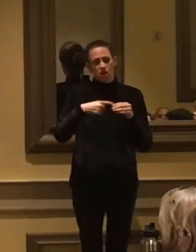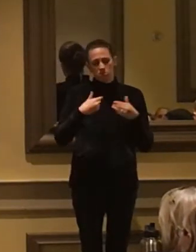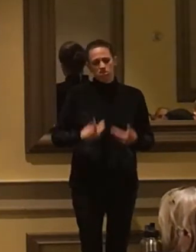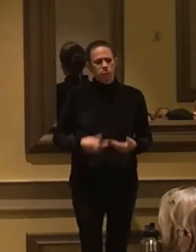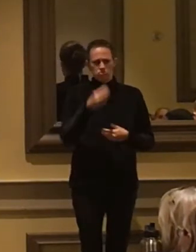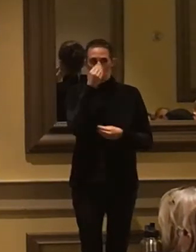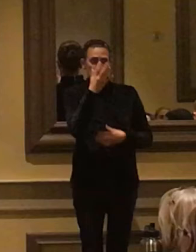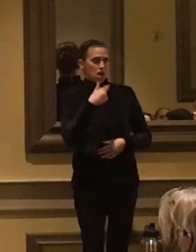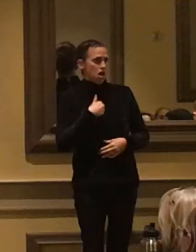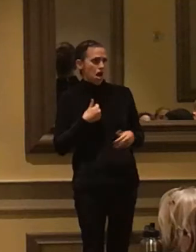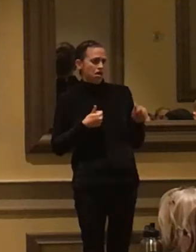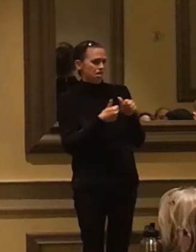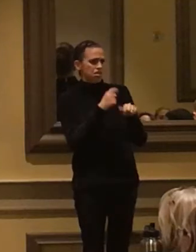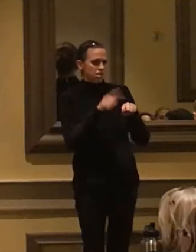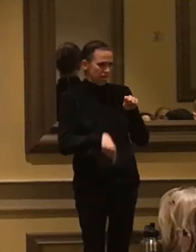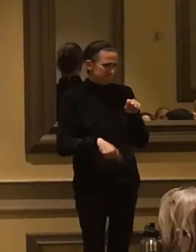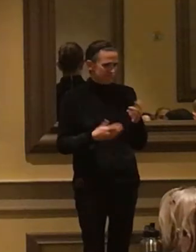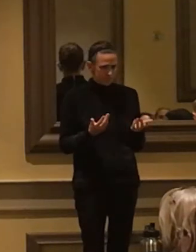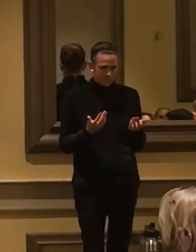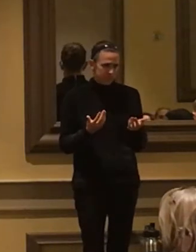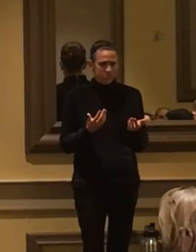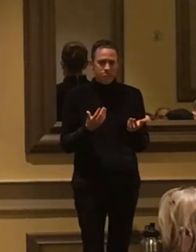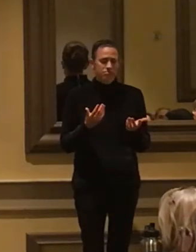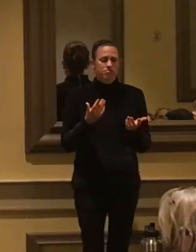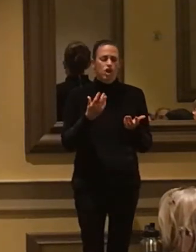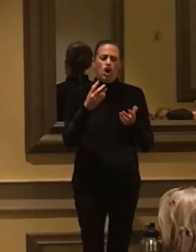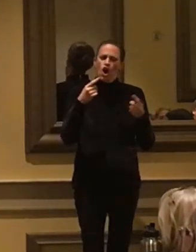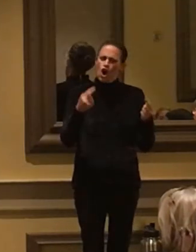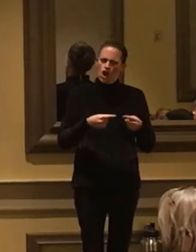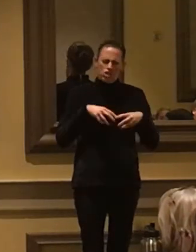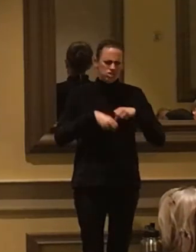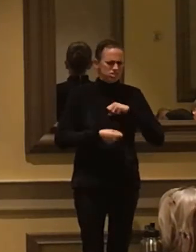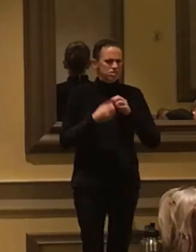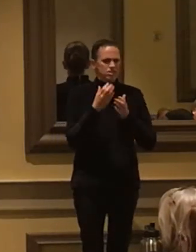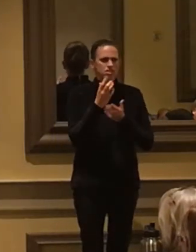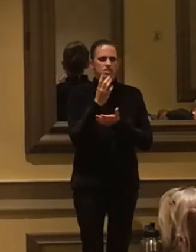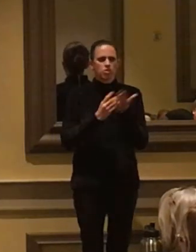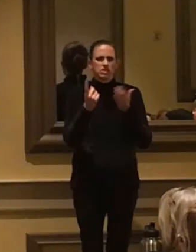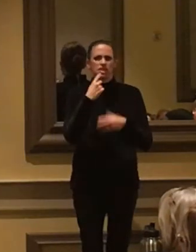or they find my hearing loss a nuisance. It always hurts when someone says, "ah, never mind".